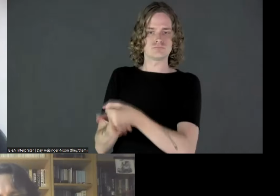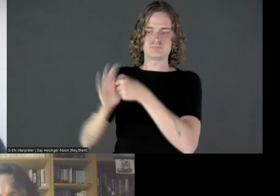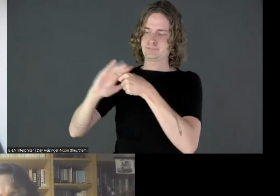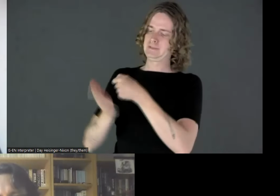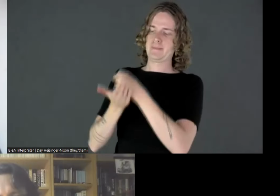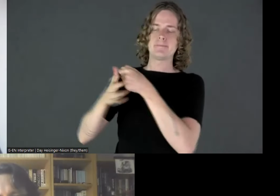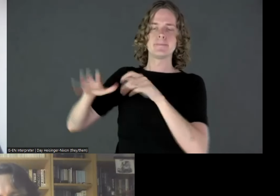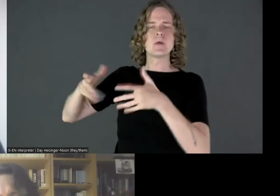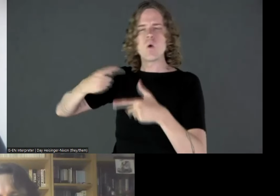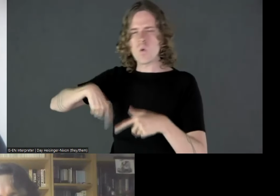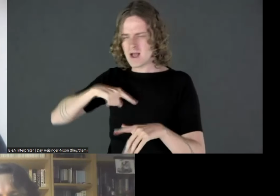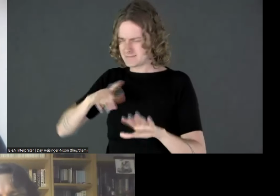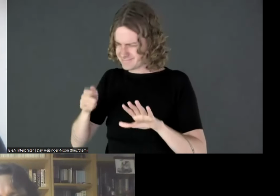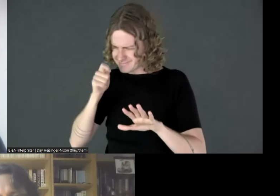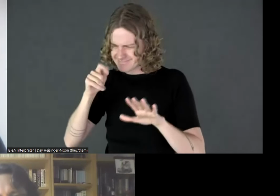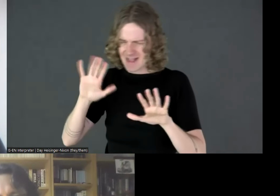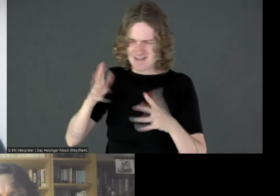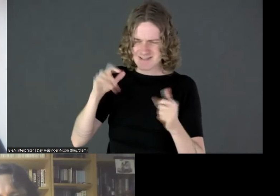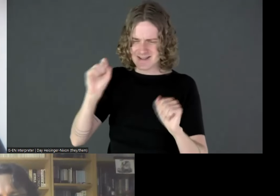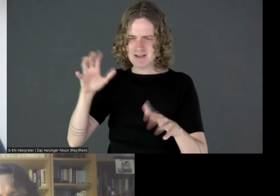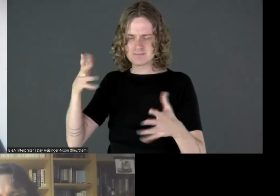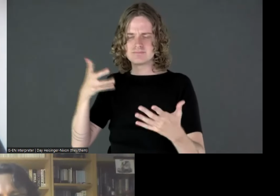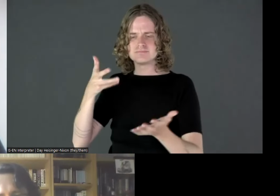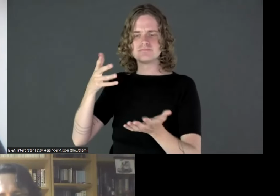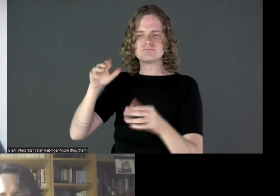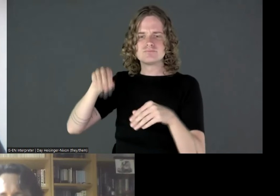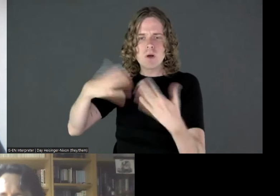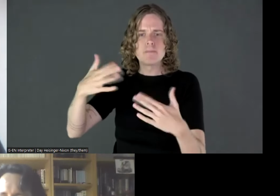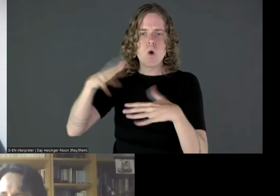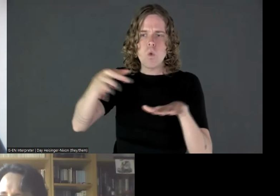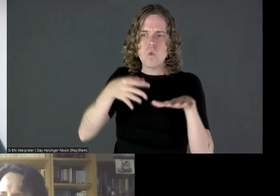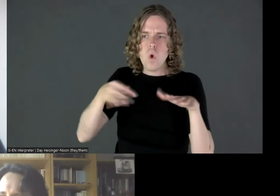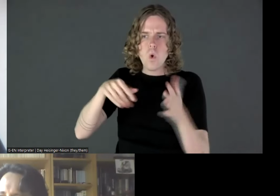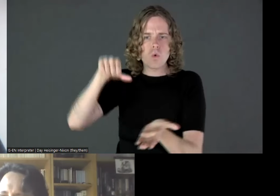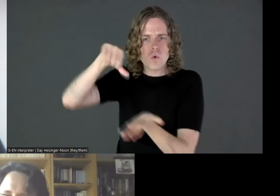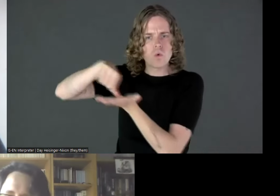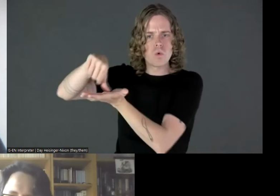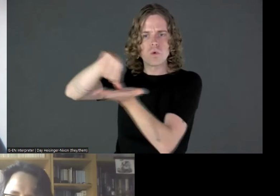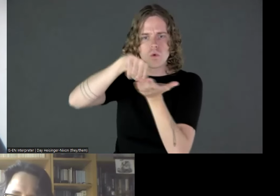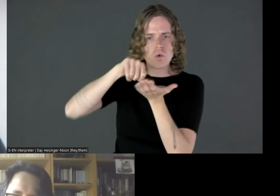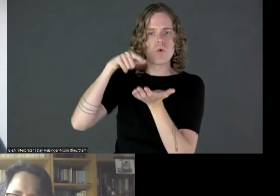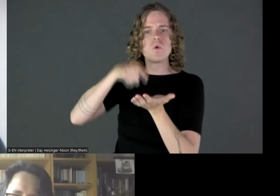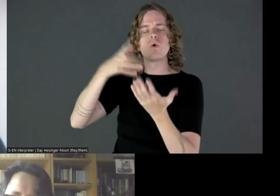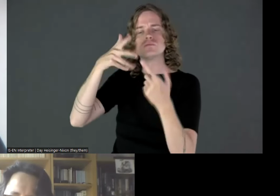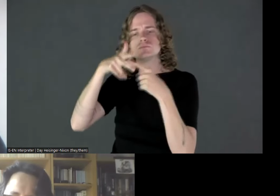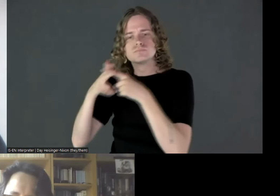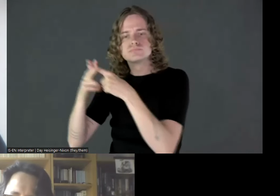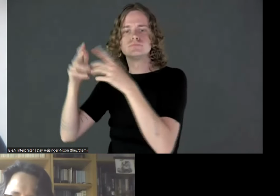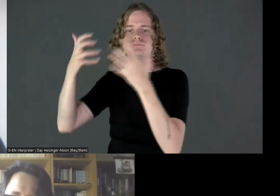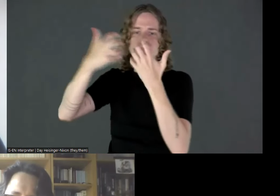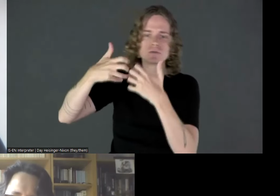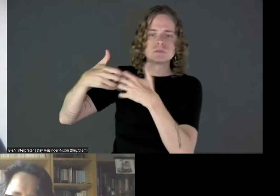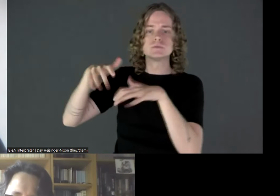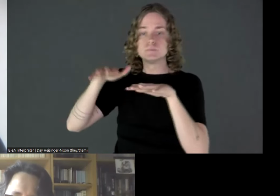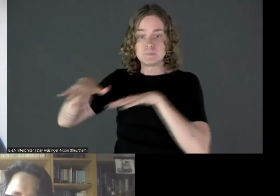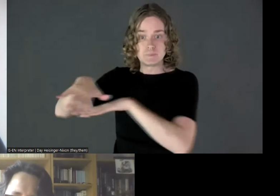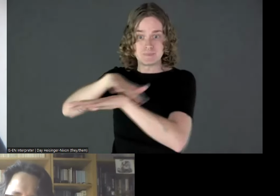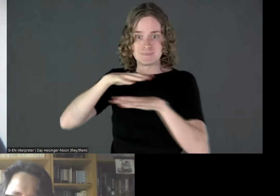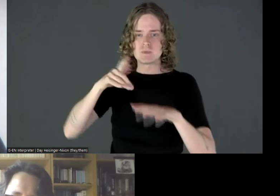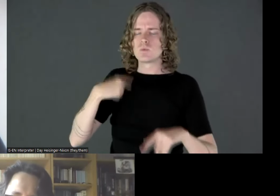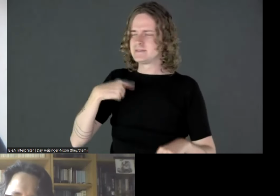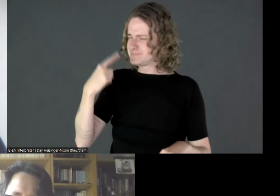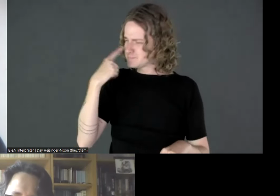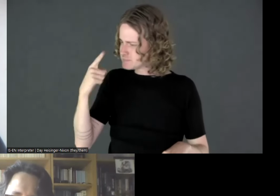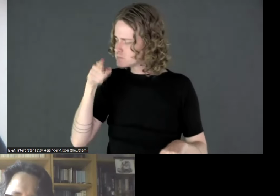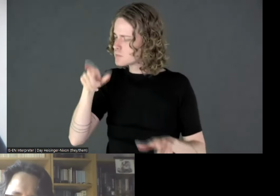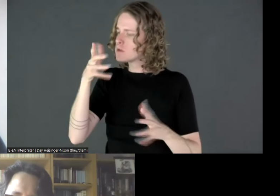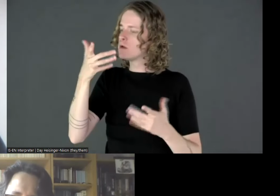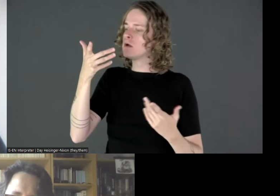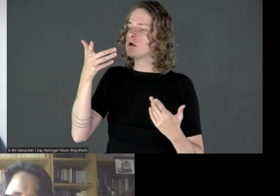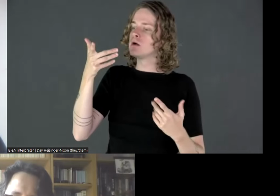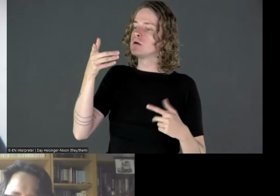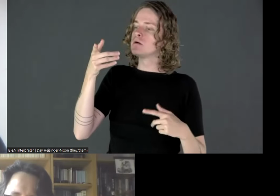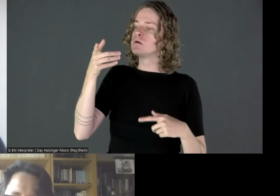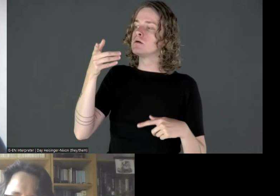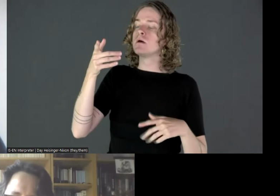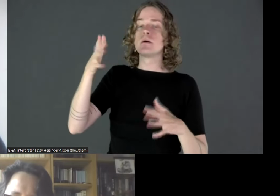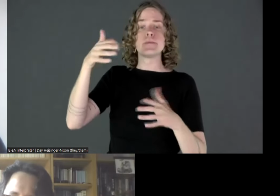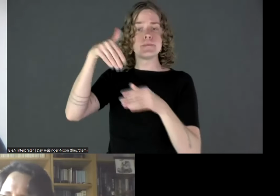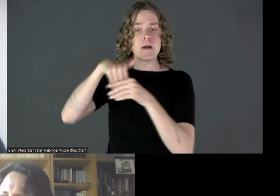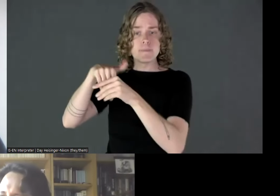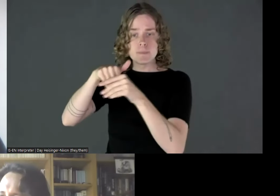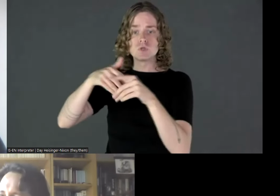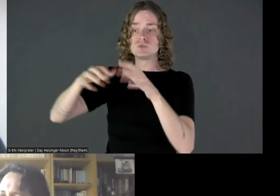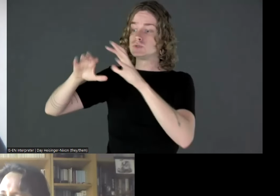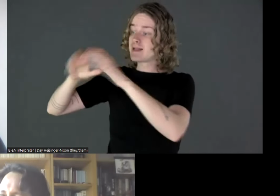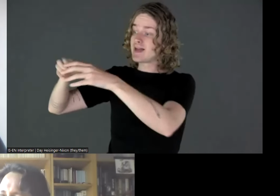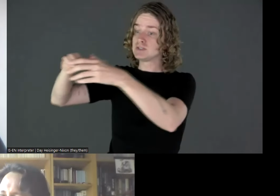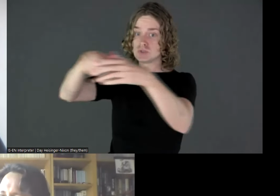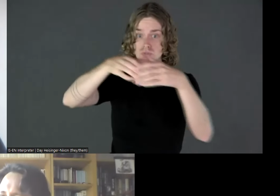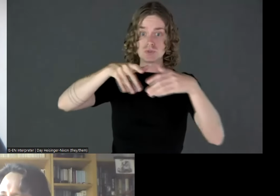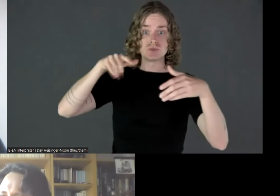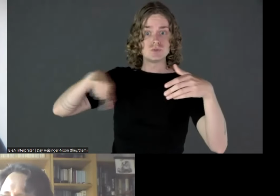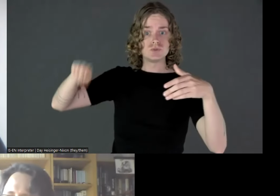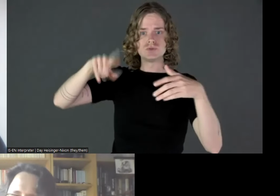mechanisms. Which heed the demand of members of clusters that are implementing ... humanitarian